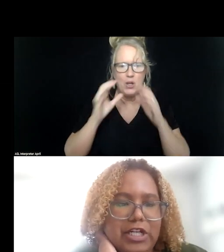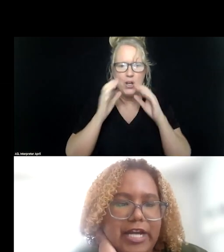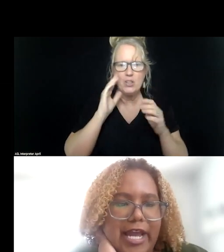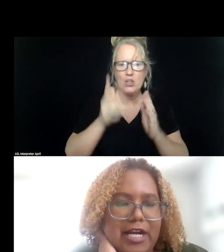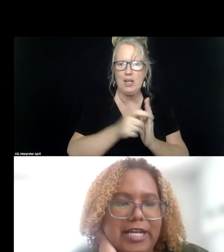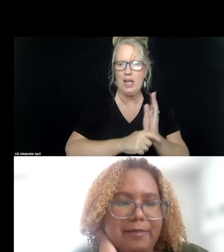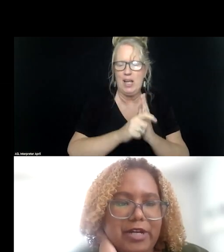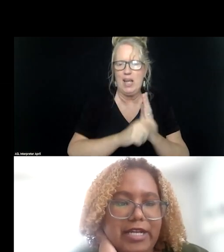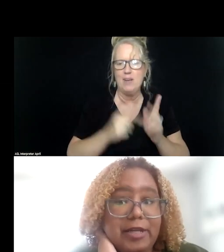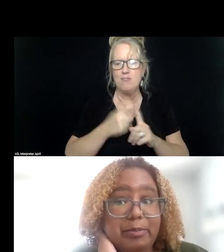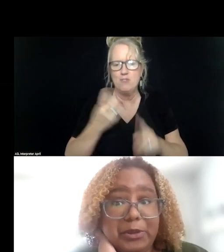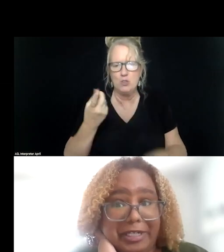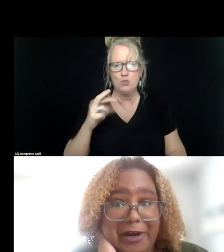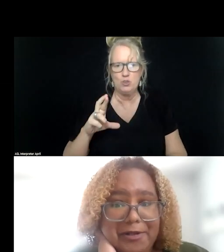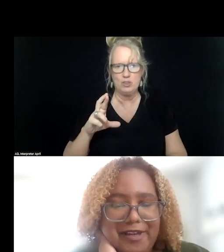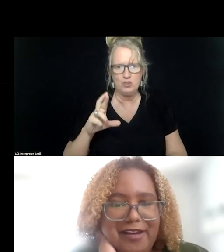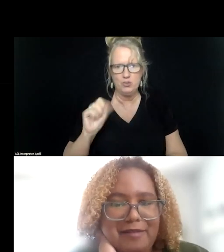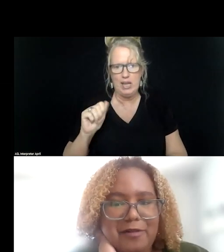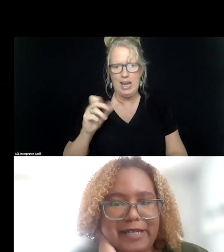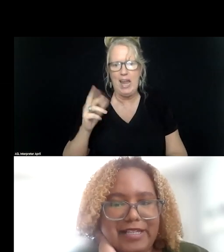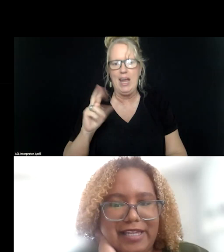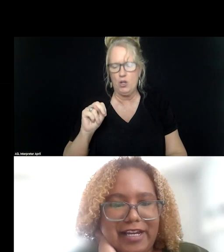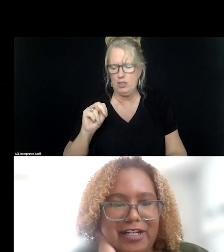FROM DOCTOR TIBURICO.